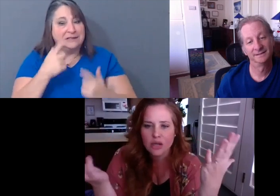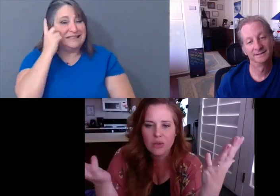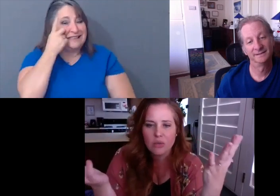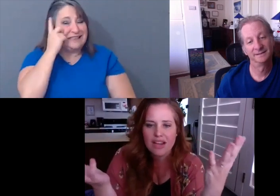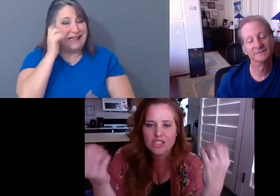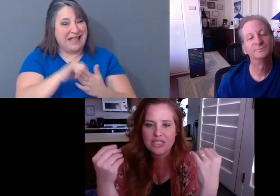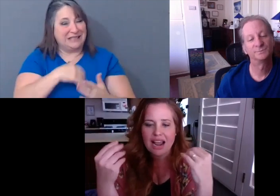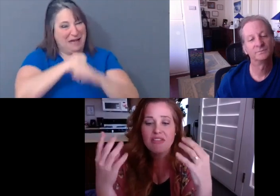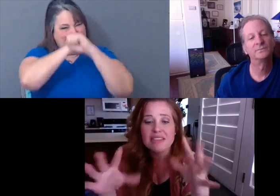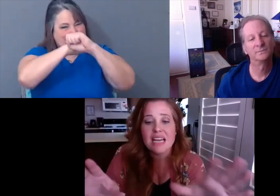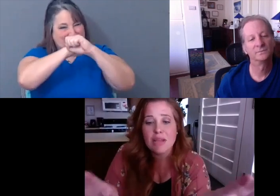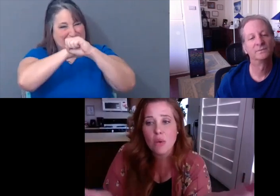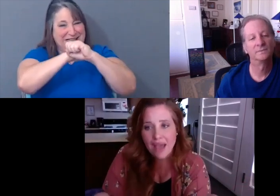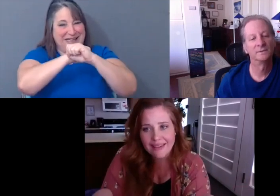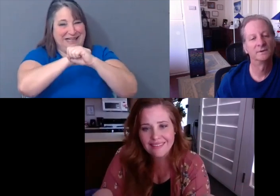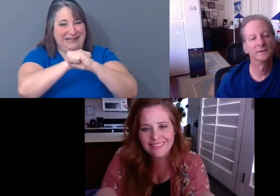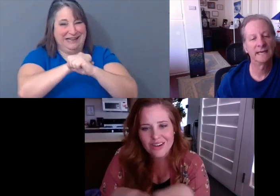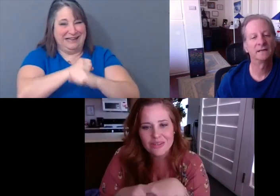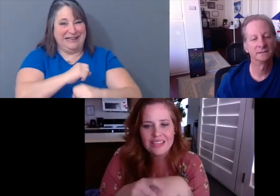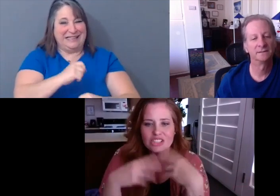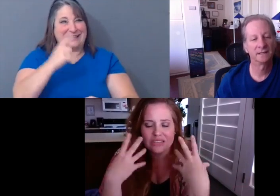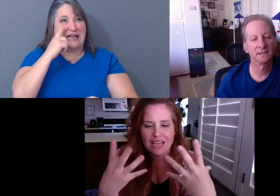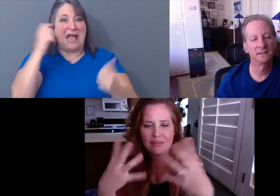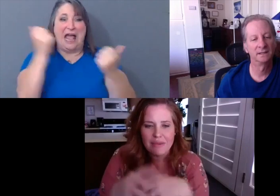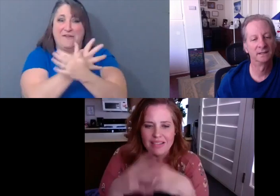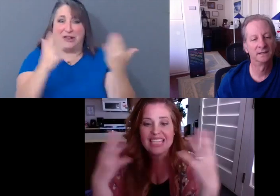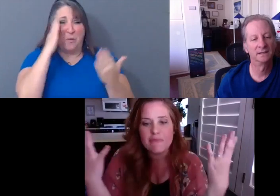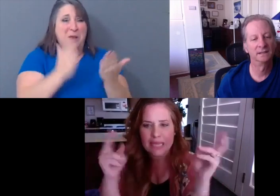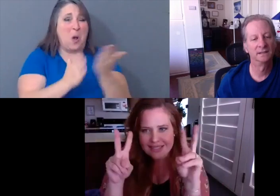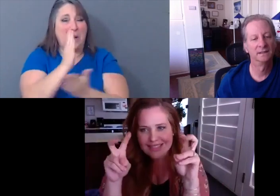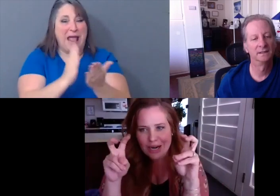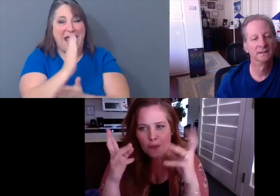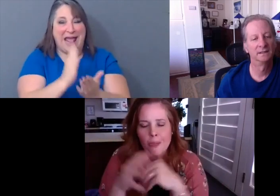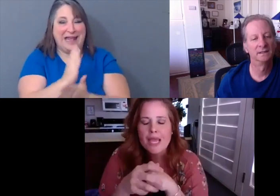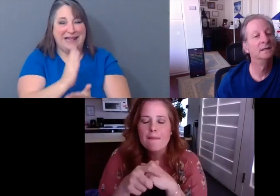in a weird way. It's just like, everything's going to be okay, you know? It's just like my safe place, you know?